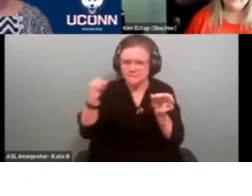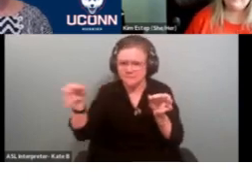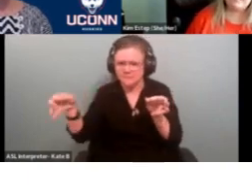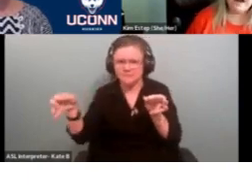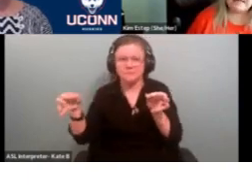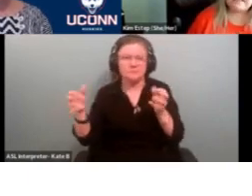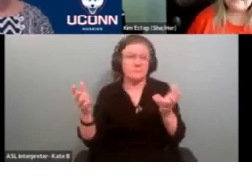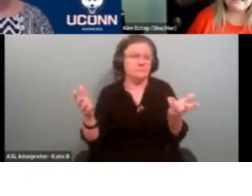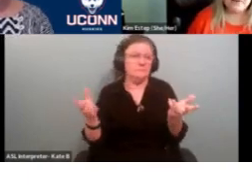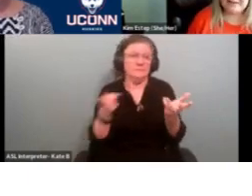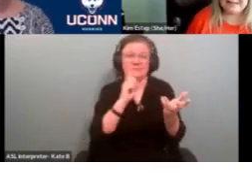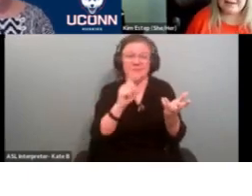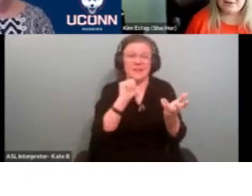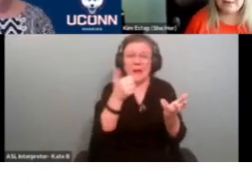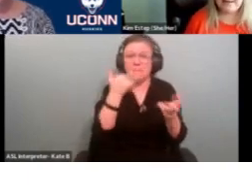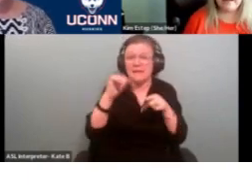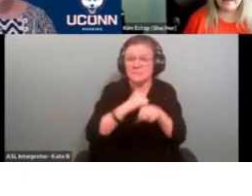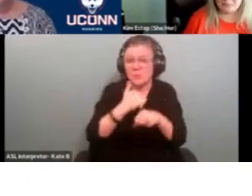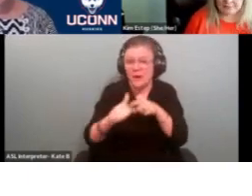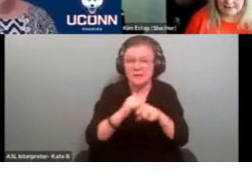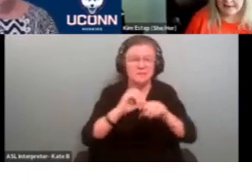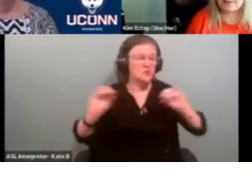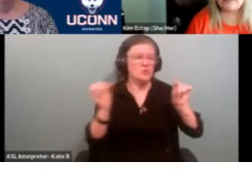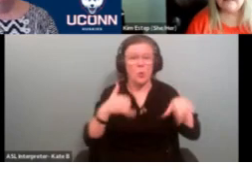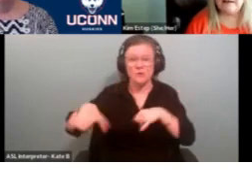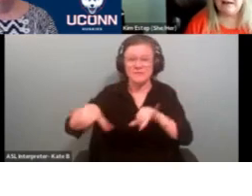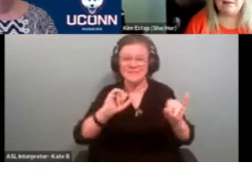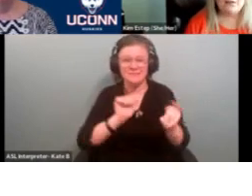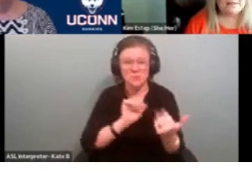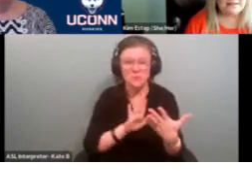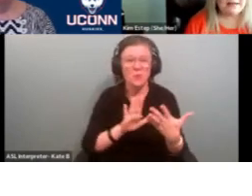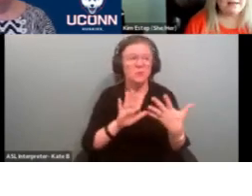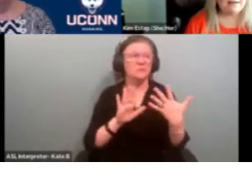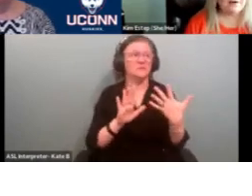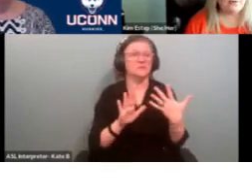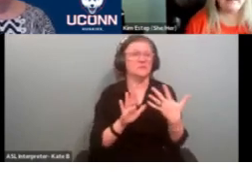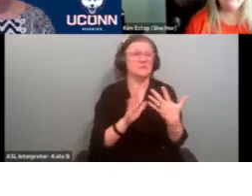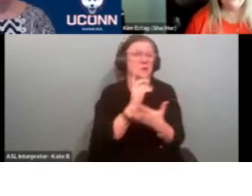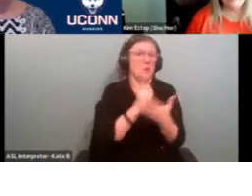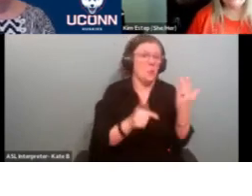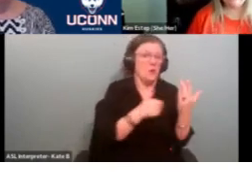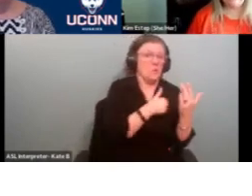of practice standardization, and what that actually looks like on the ground and across the